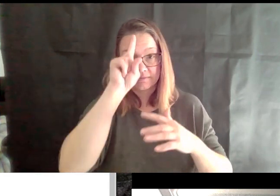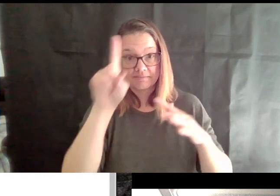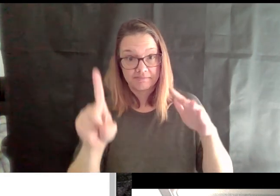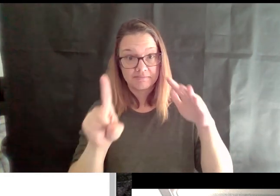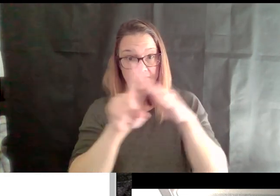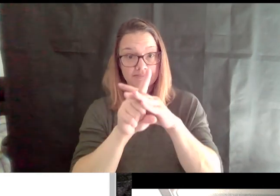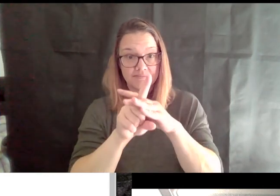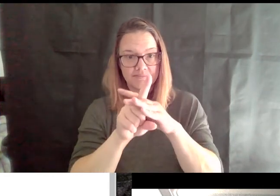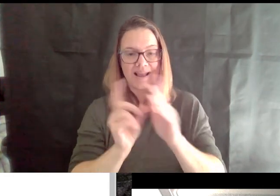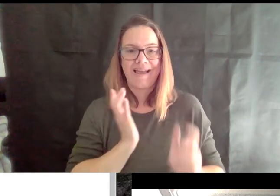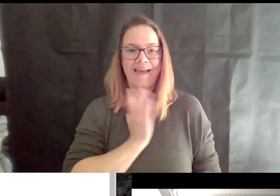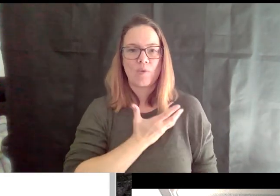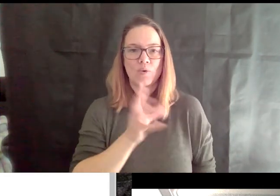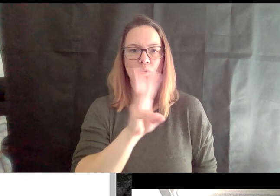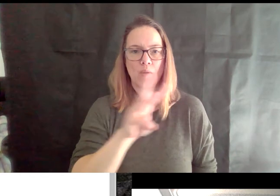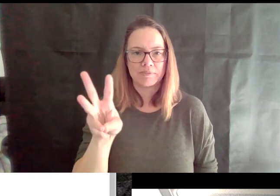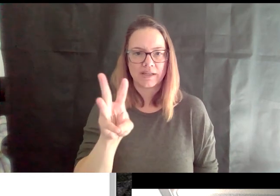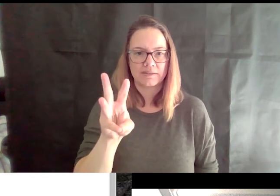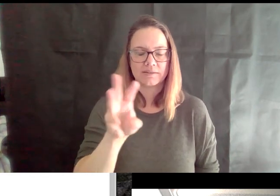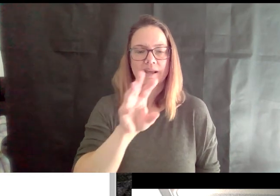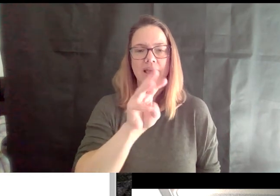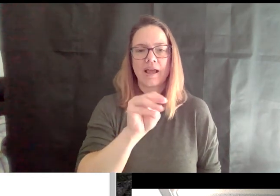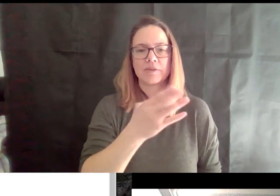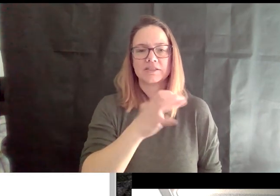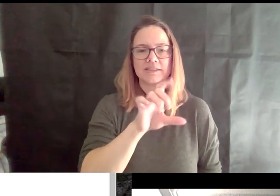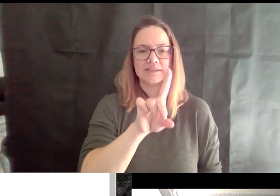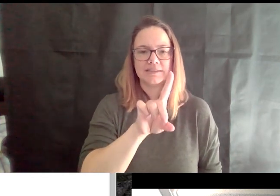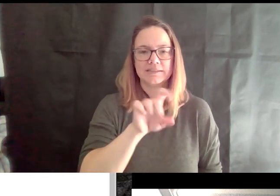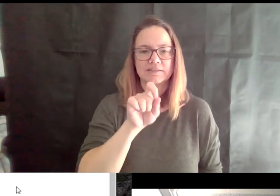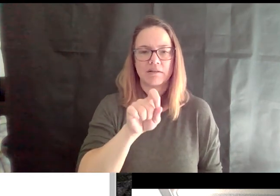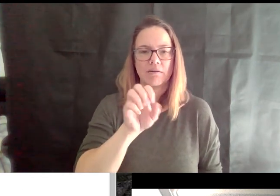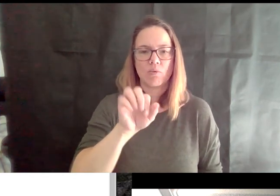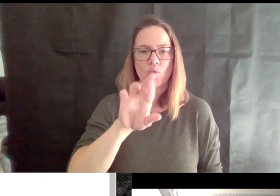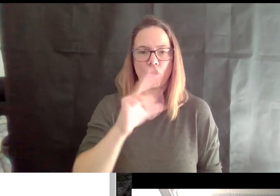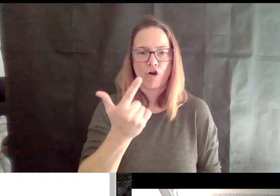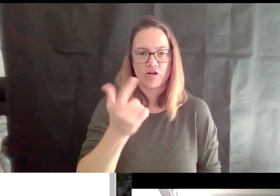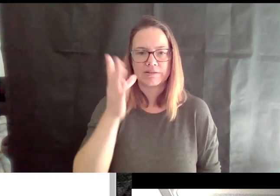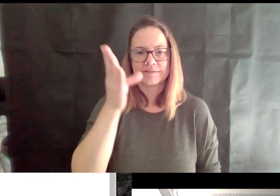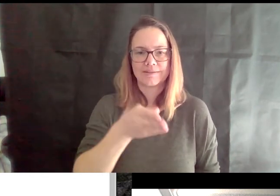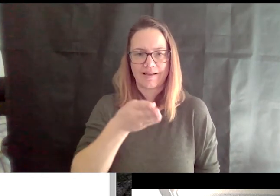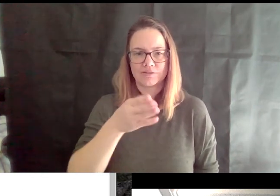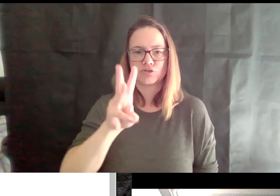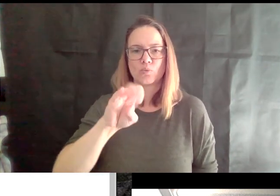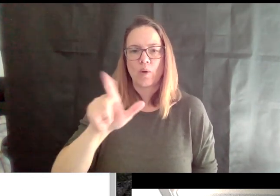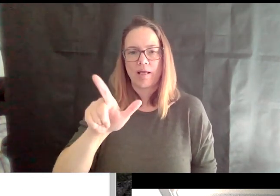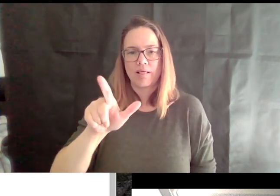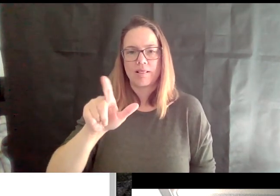on our website mhcd.org/well-being-live,